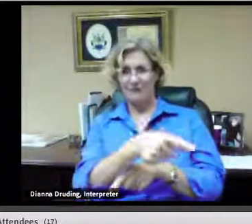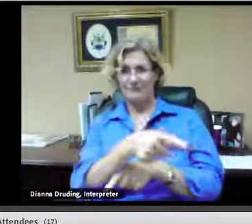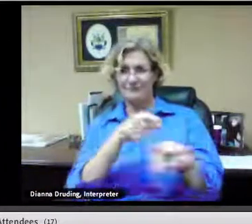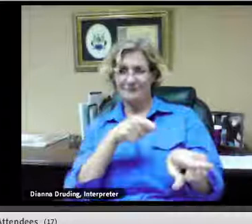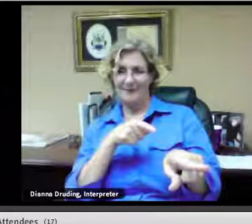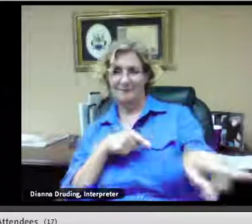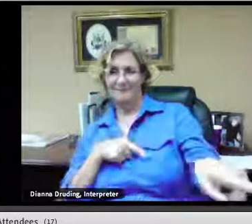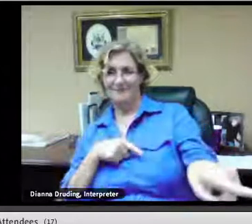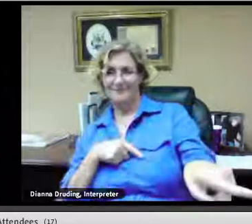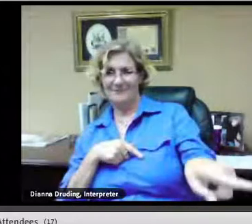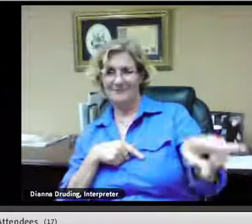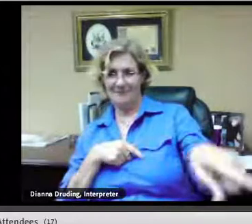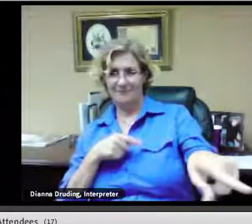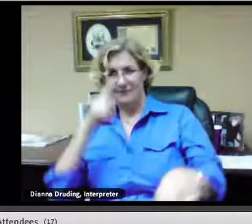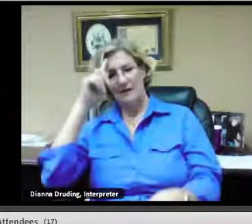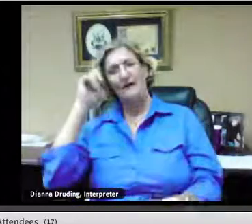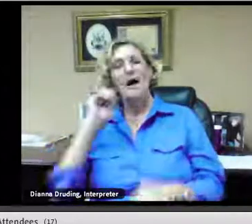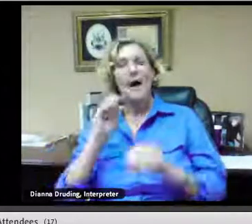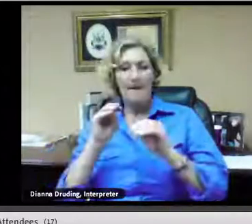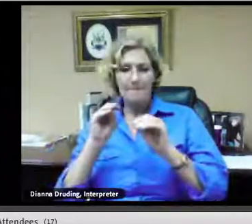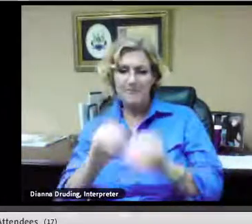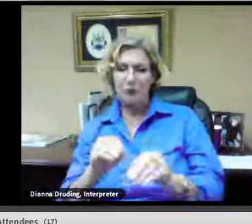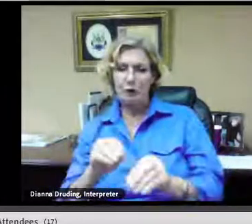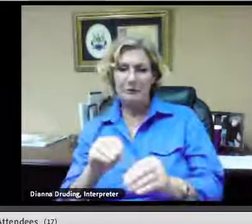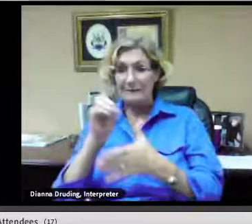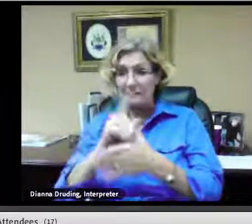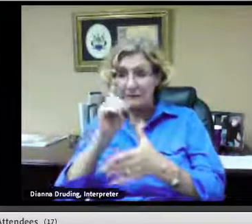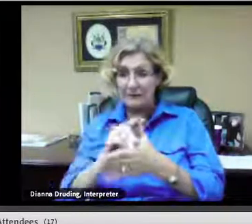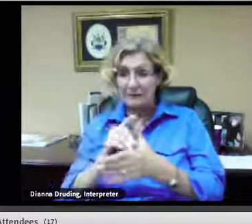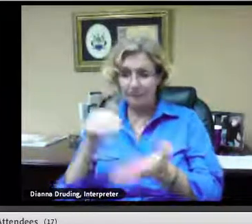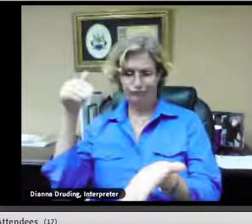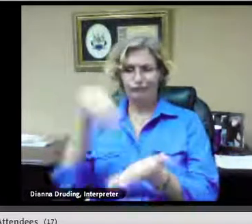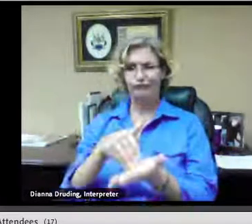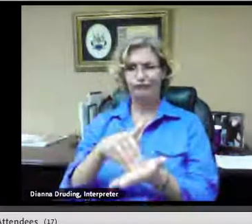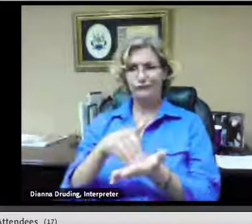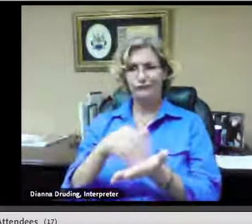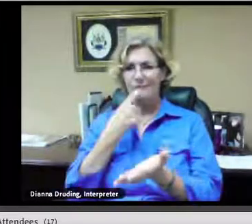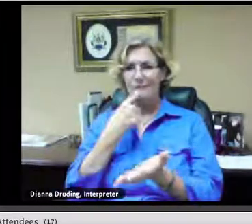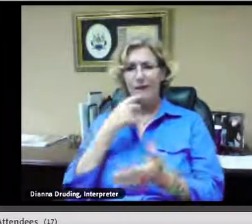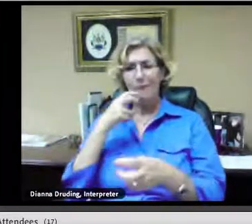and calling it a problem gives rise to all these other little bubble areas,